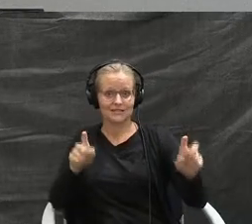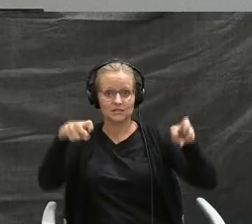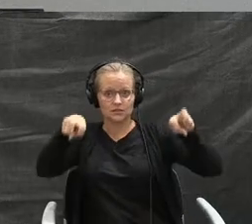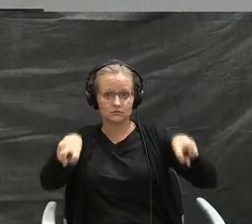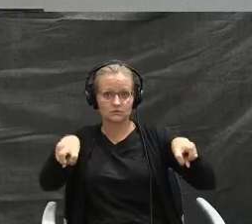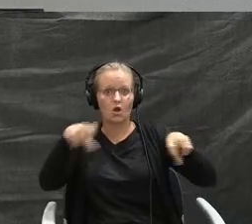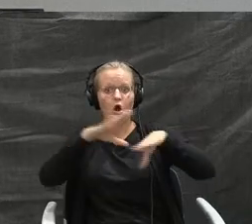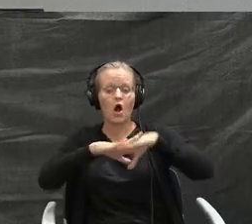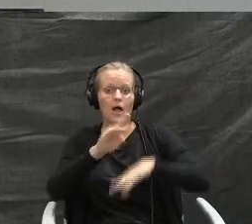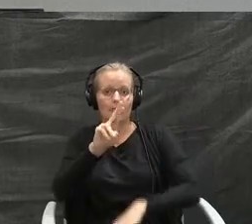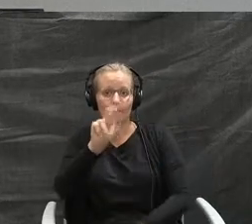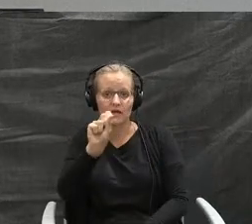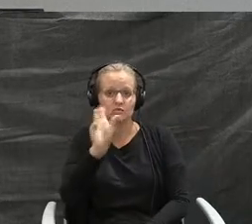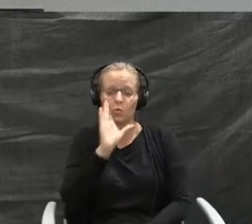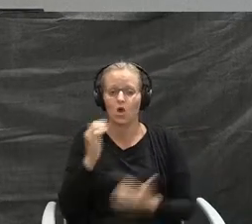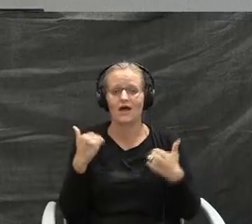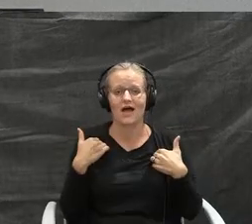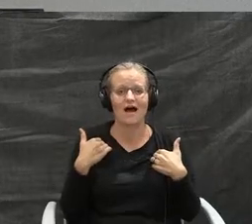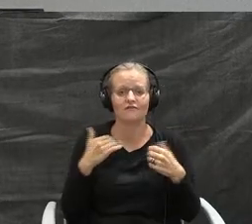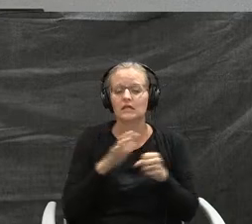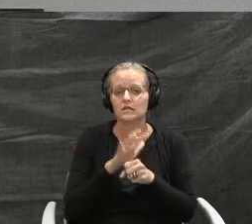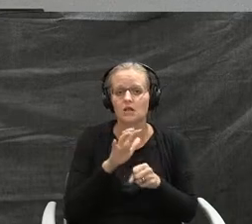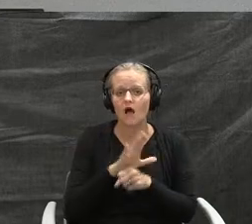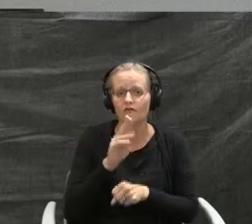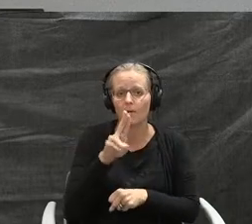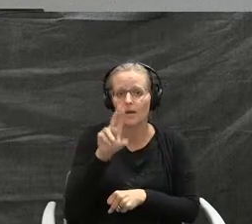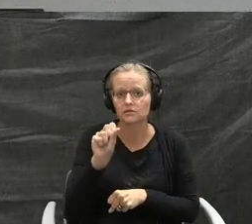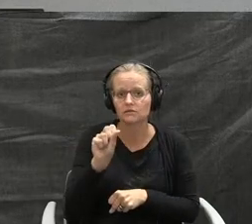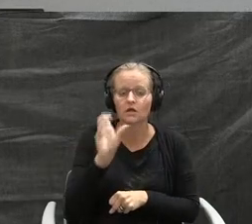work with parents if they want to drive their children and have